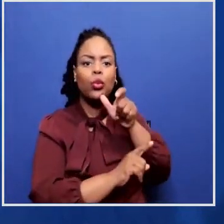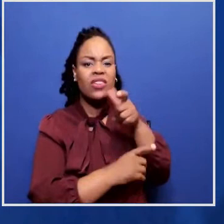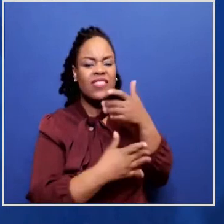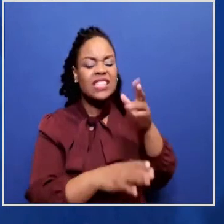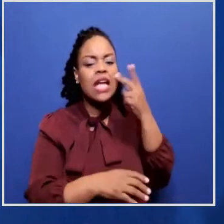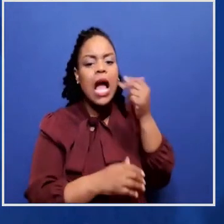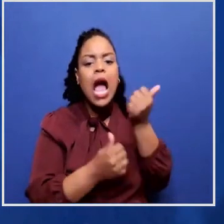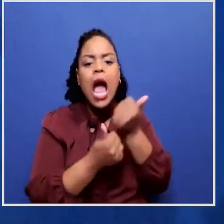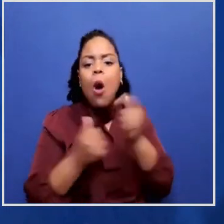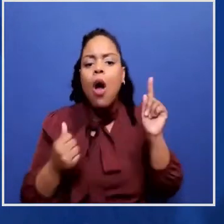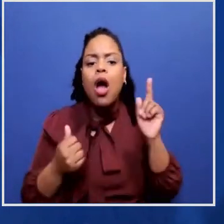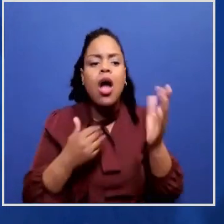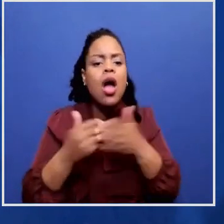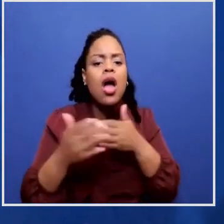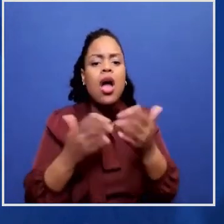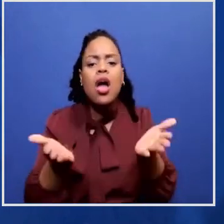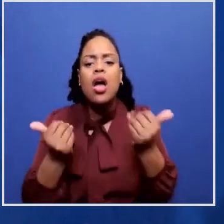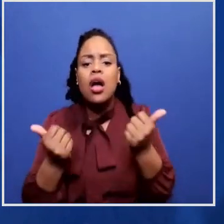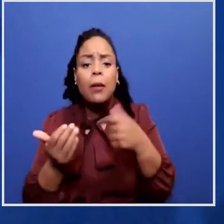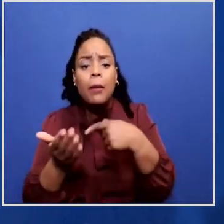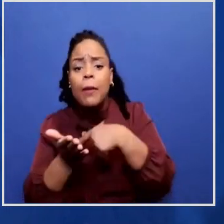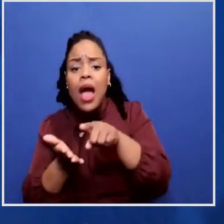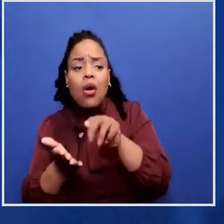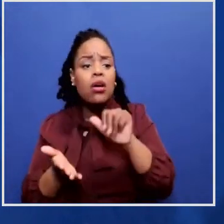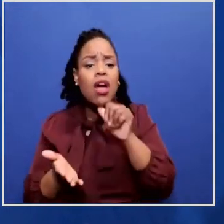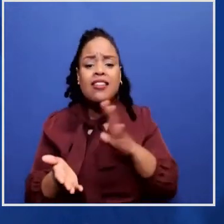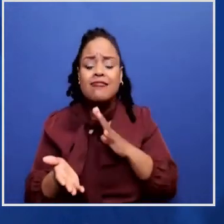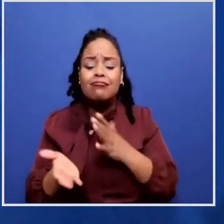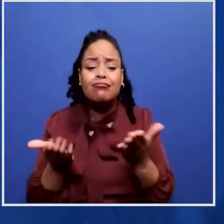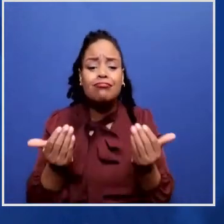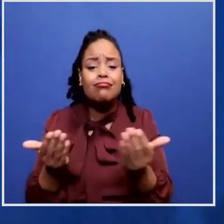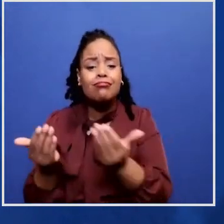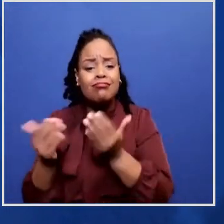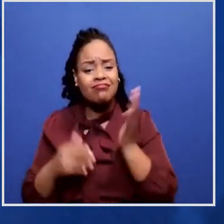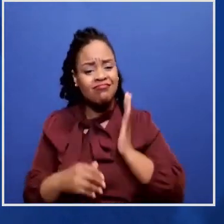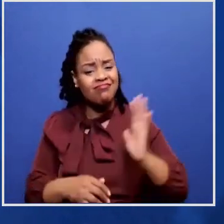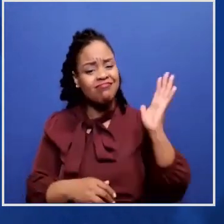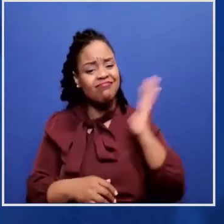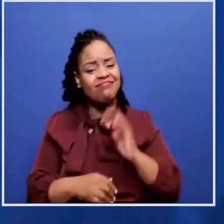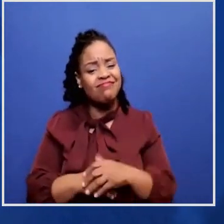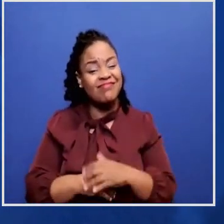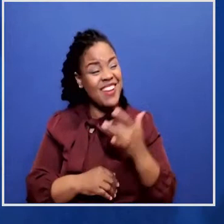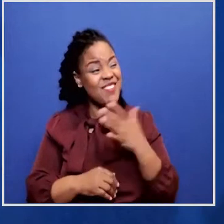AWAY.